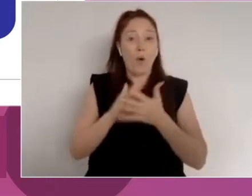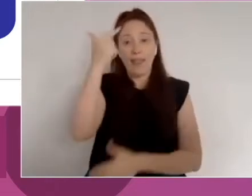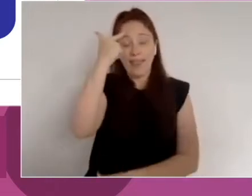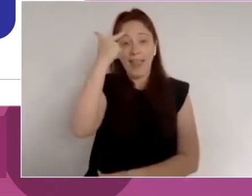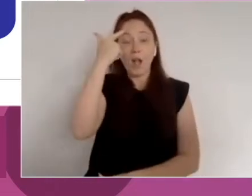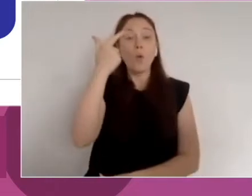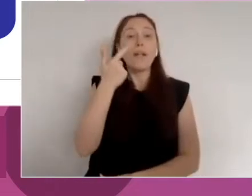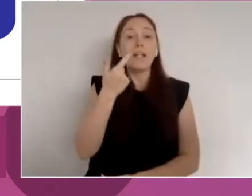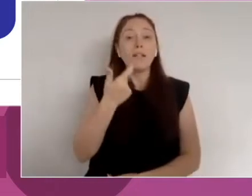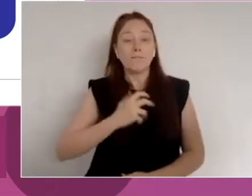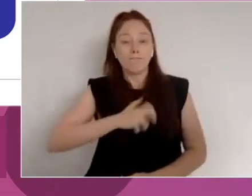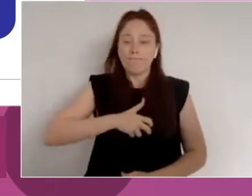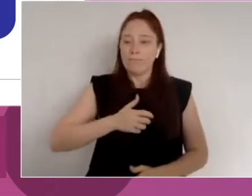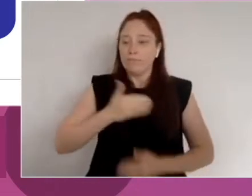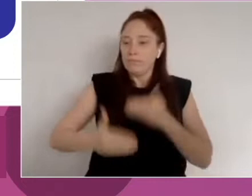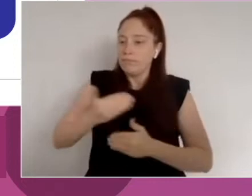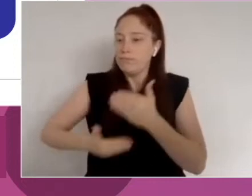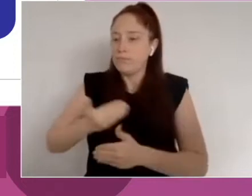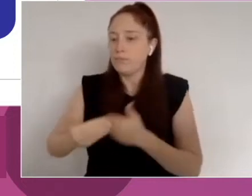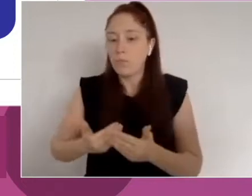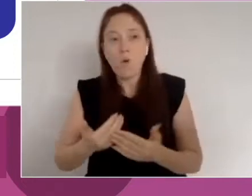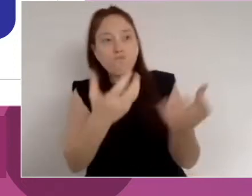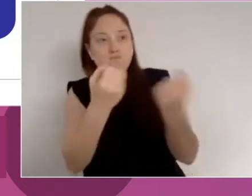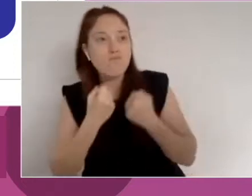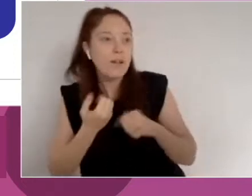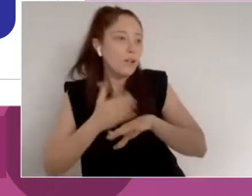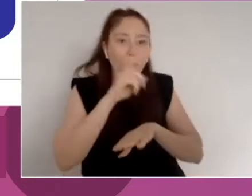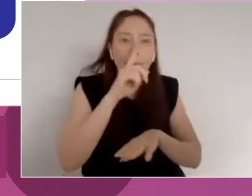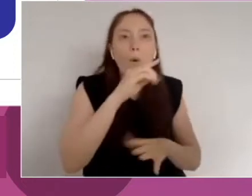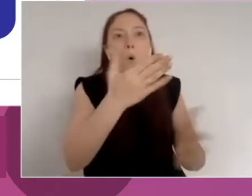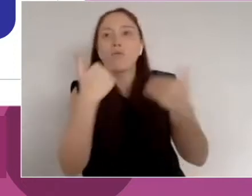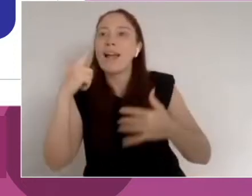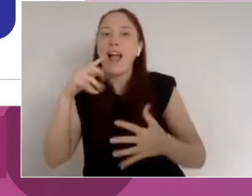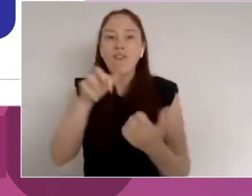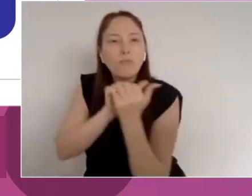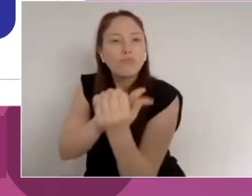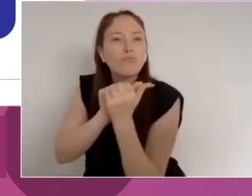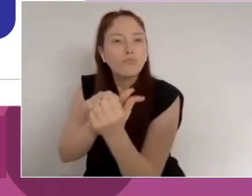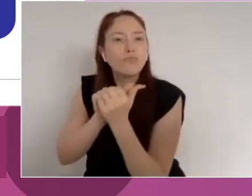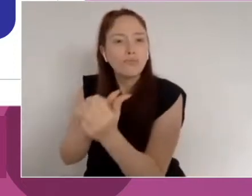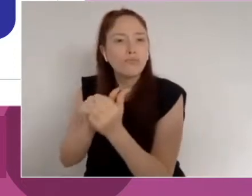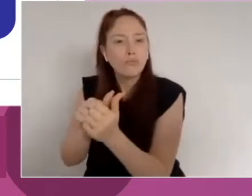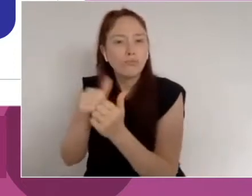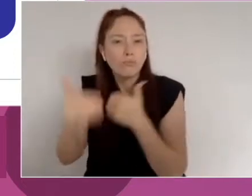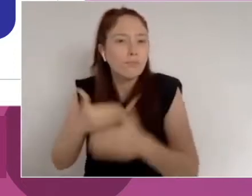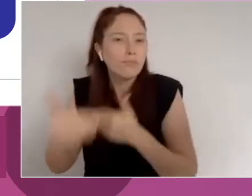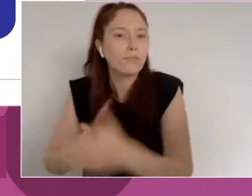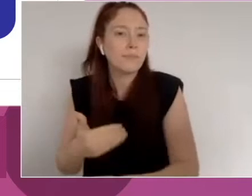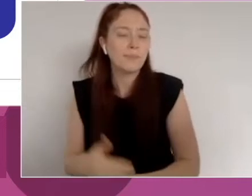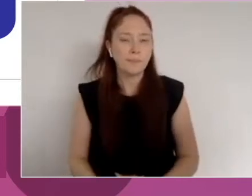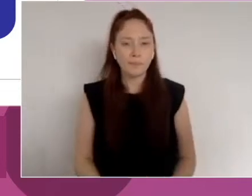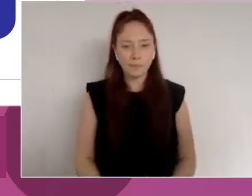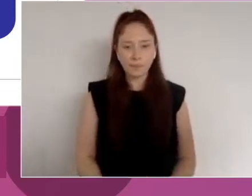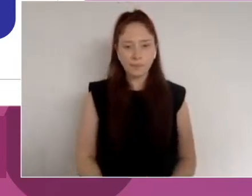bring others in and find a collective response. So, one of the ways, if I can perhaps best